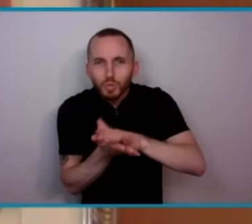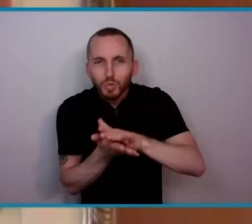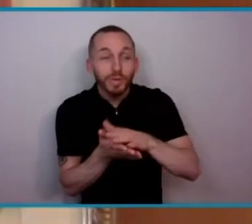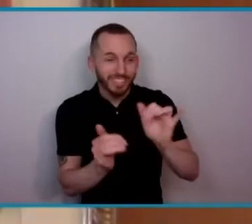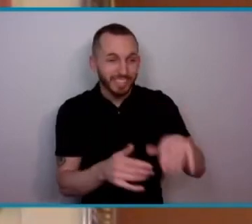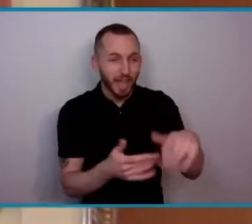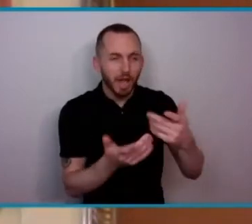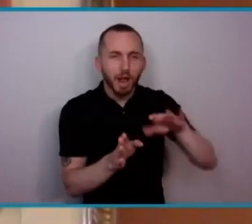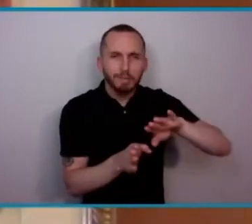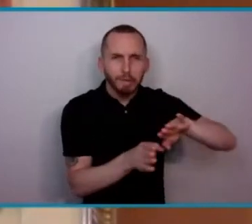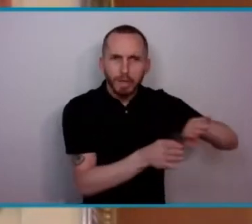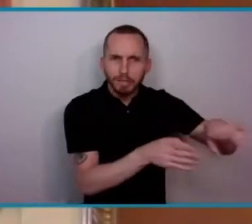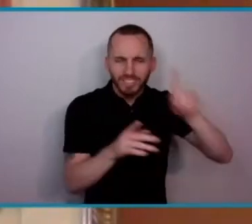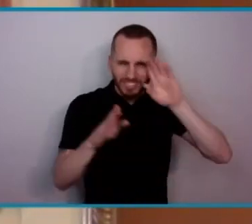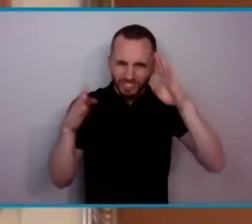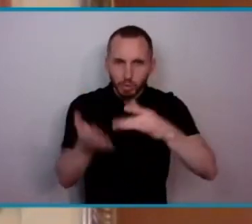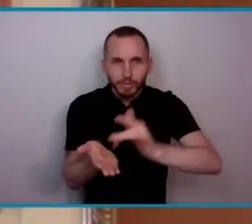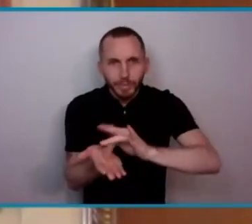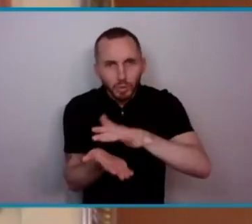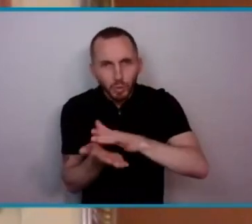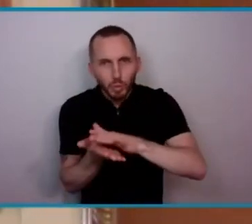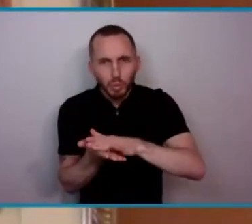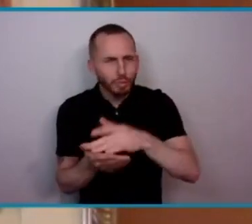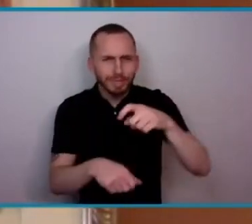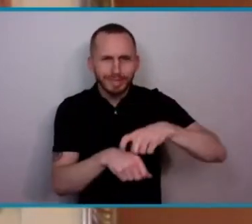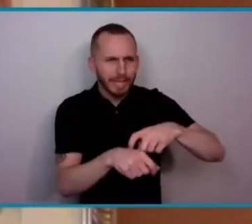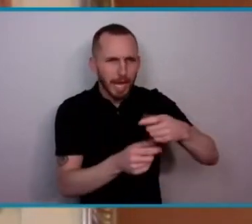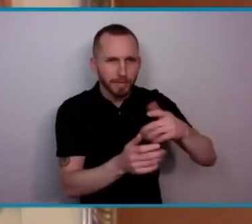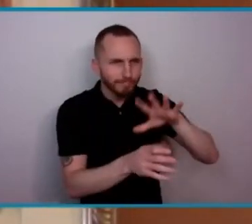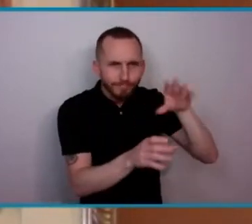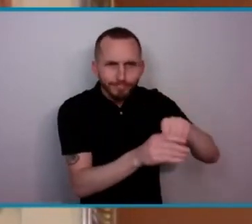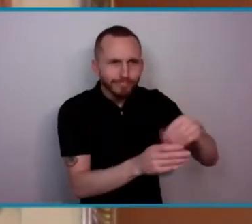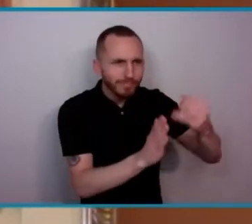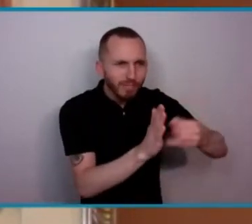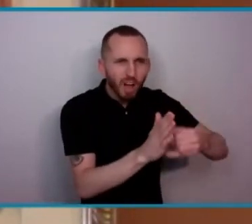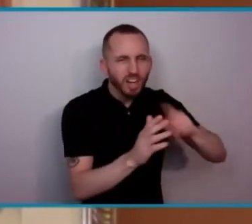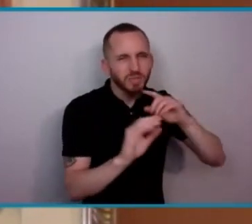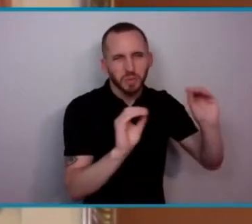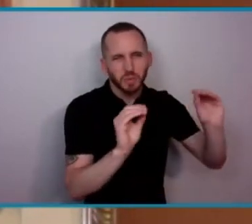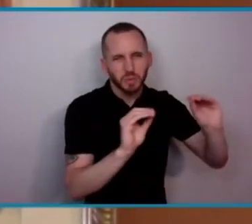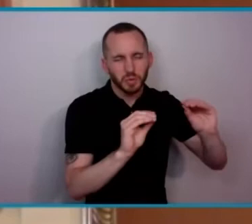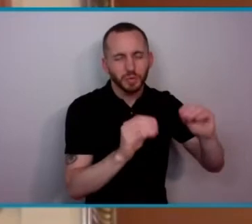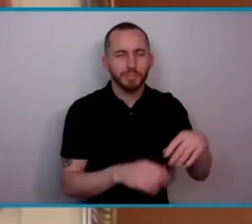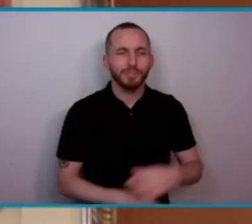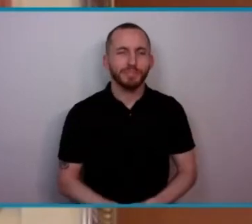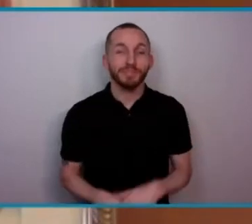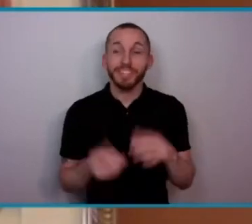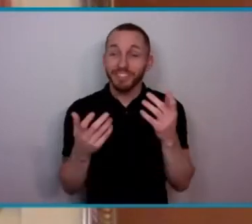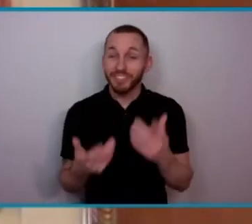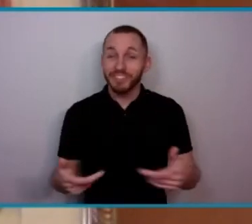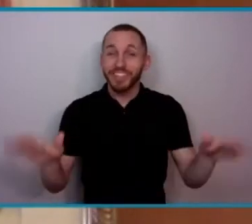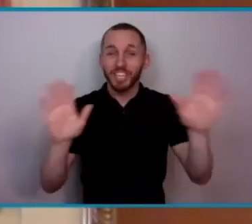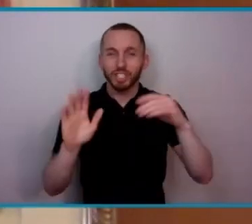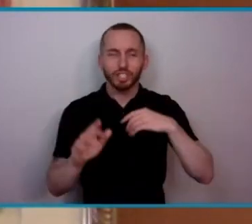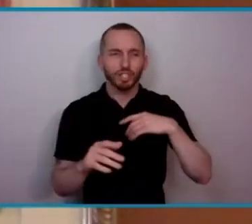And then I returned to photography and have been with varying degrees of obsession over